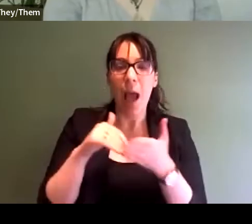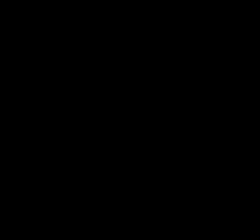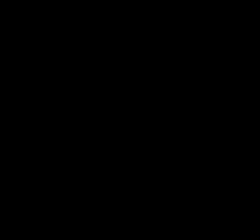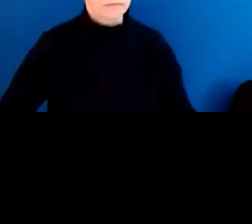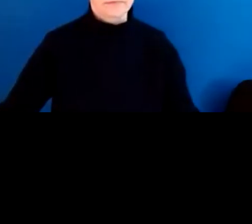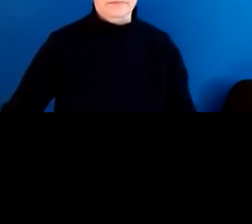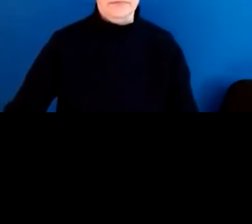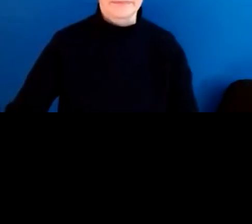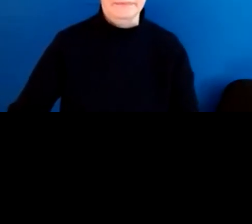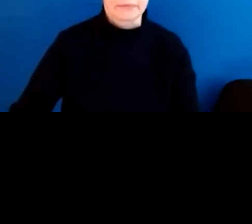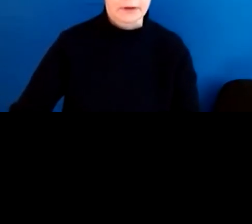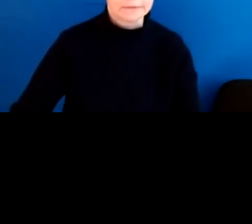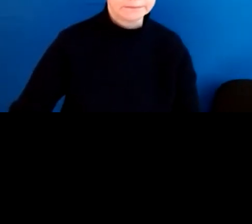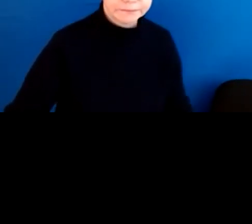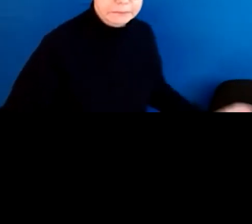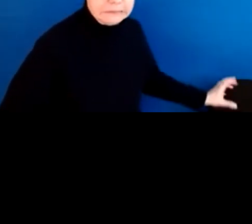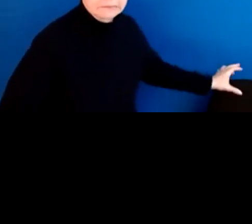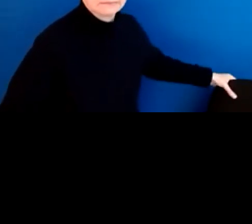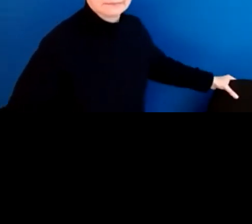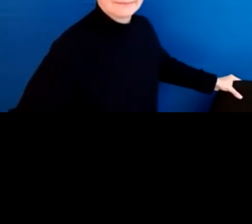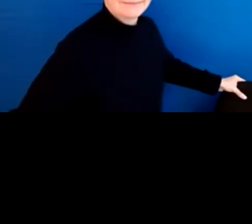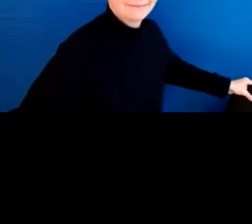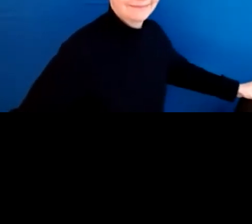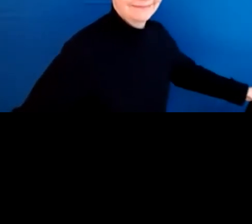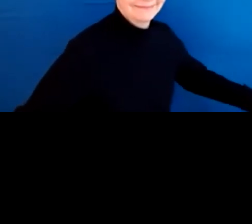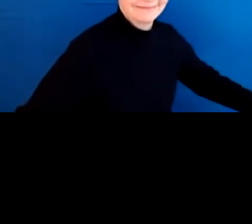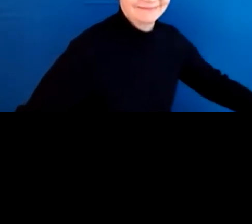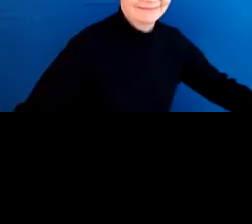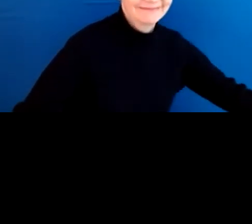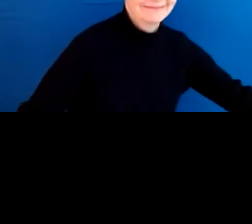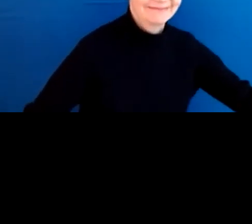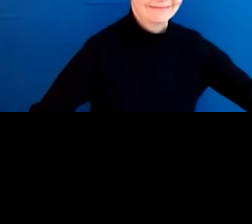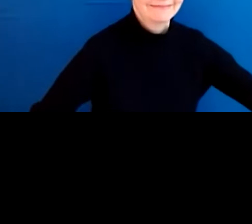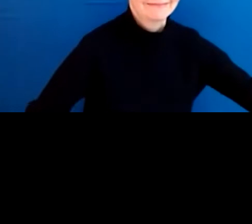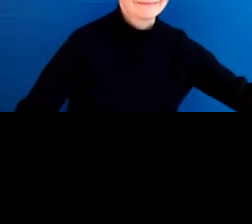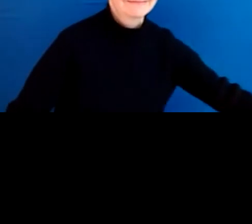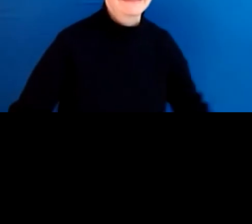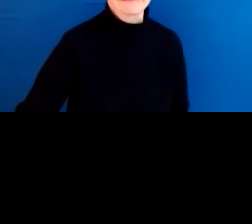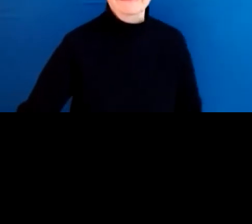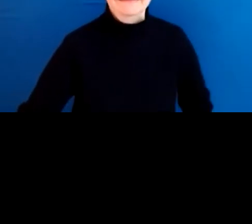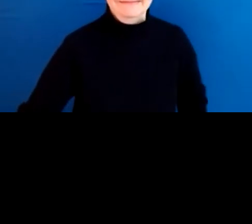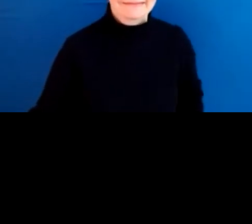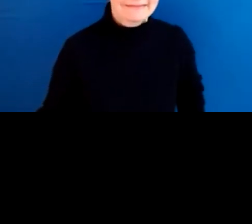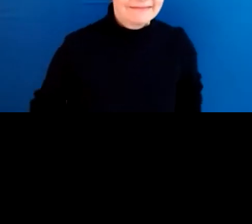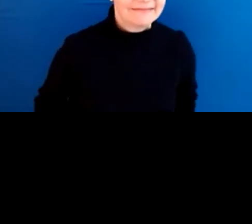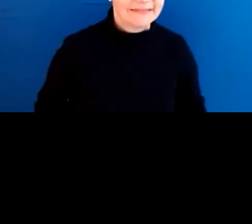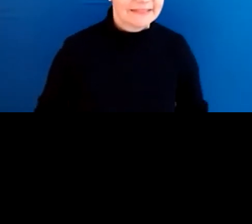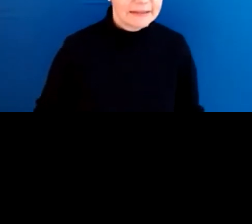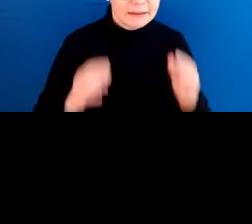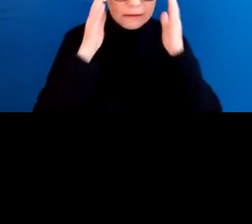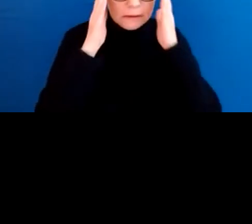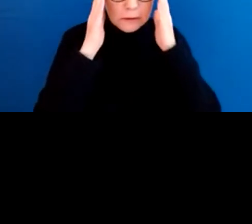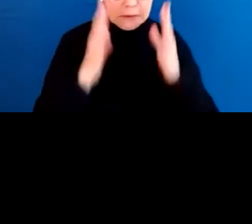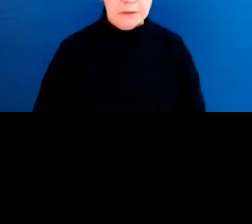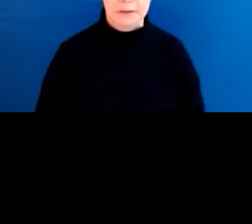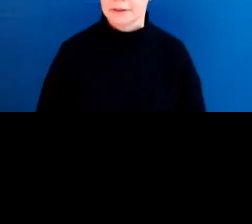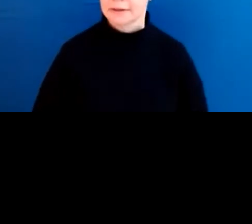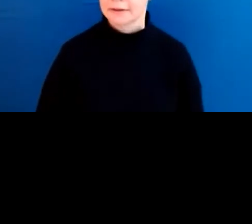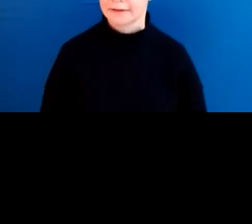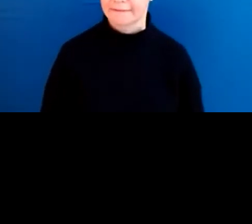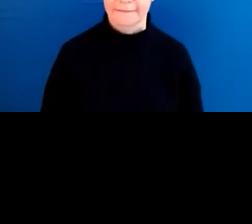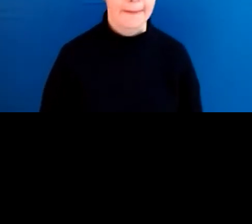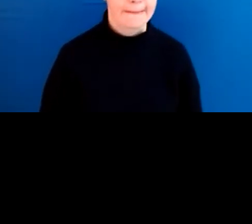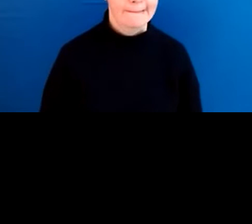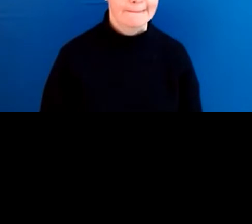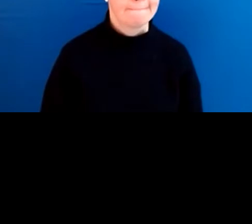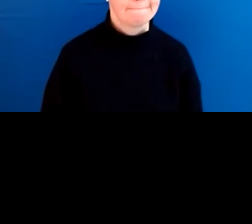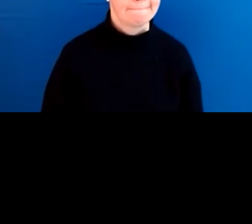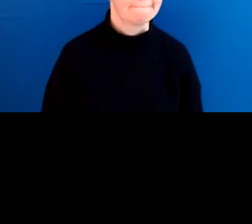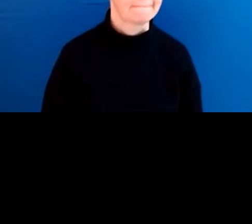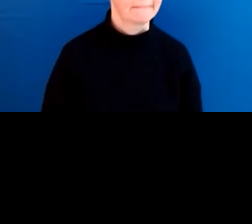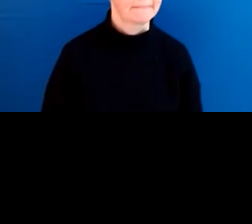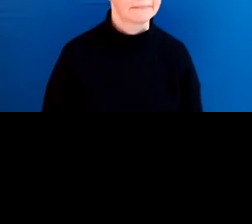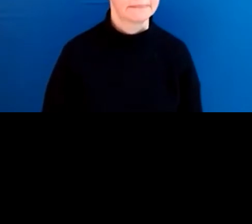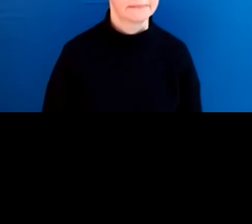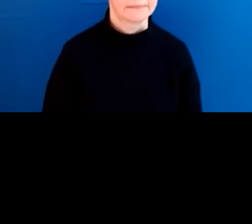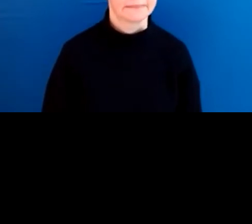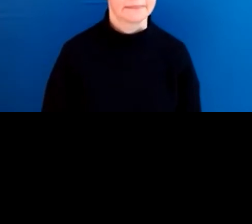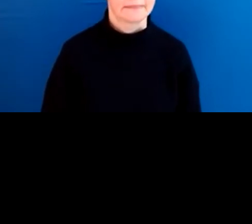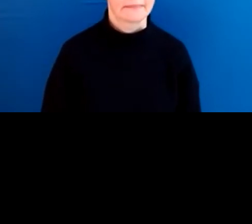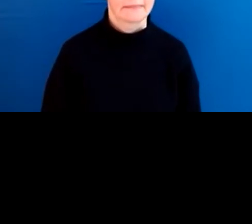Sorry. So speaking class good clarifying question is you talked about treatment and obviously supporting young children to find their the words to express how they feel about that experience.